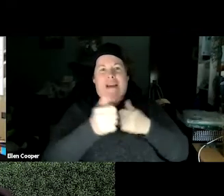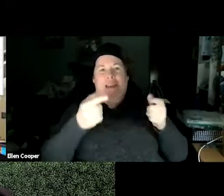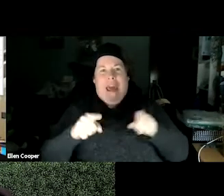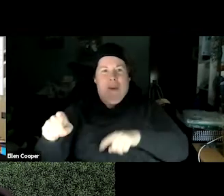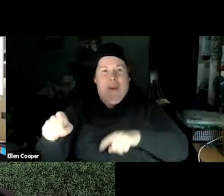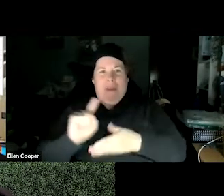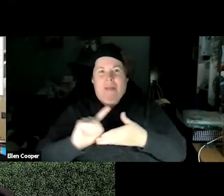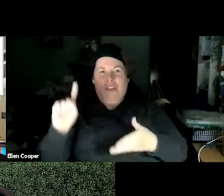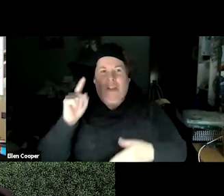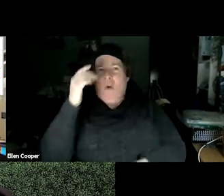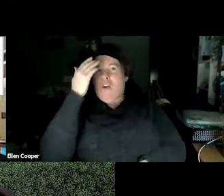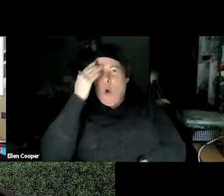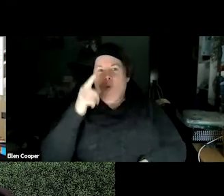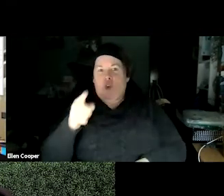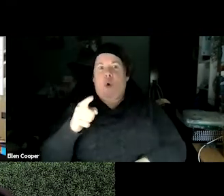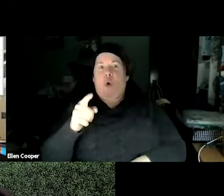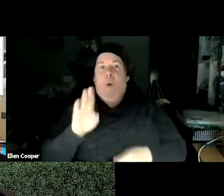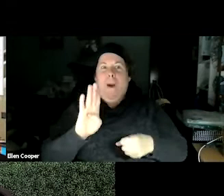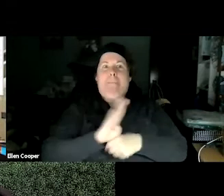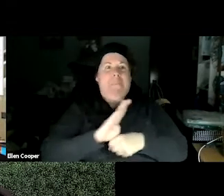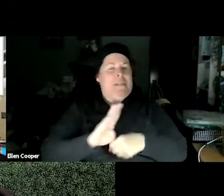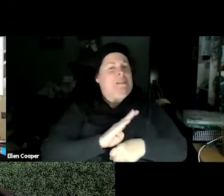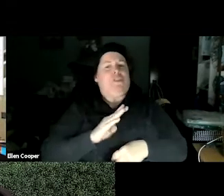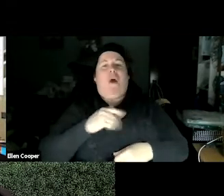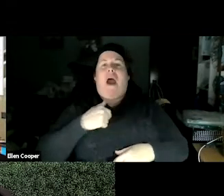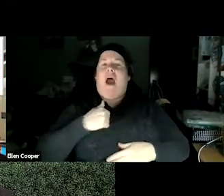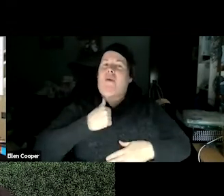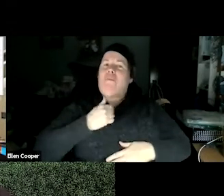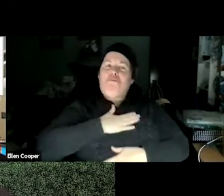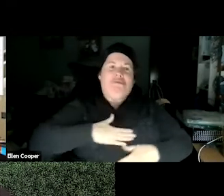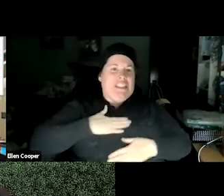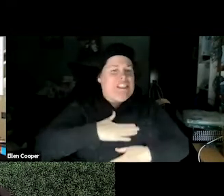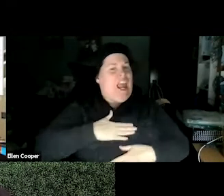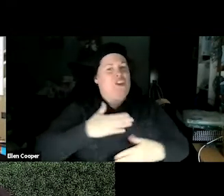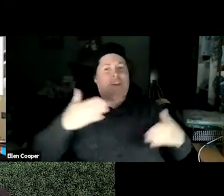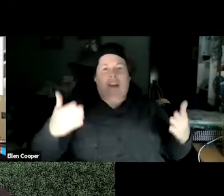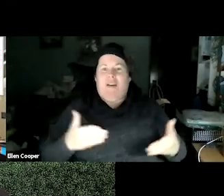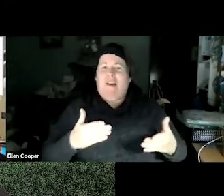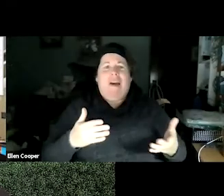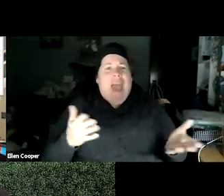So this time that we have tonight with you is awesome and I appreciate your you're giving CalebBarlow: I mean hey, where do you guys want to start. I